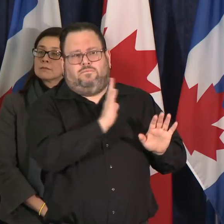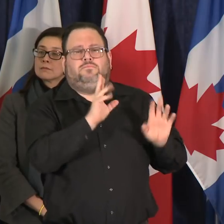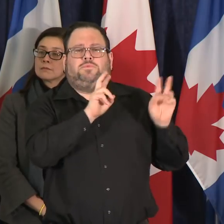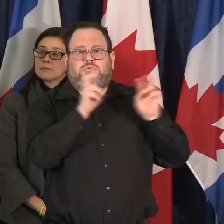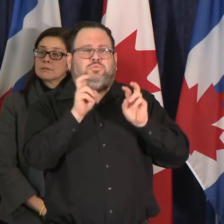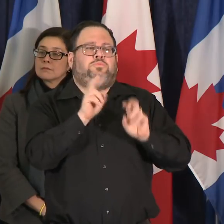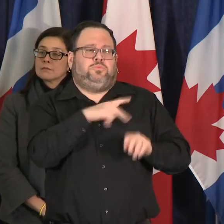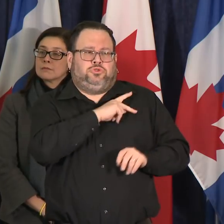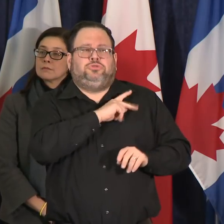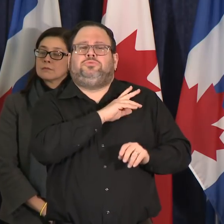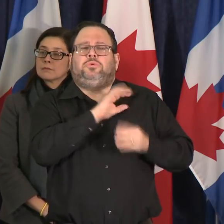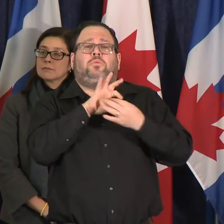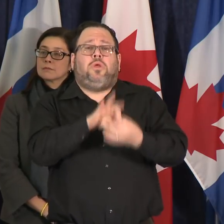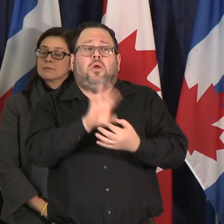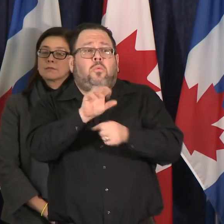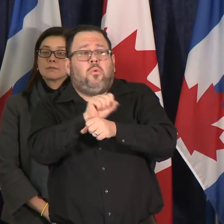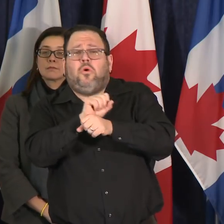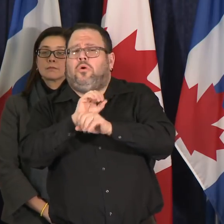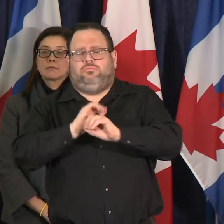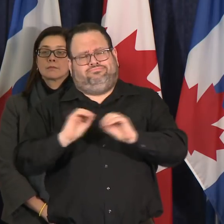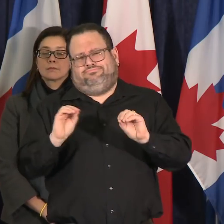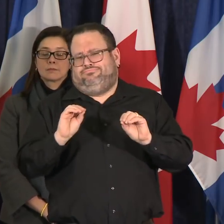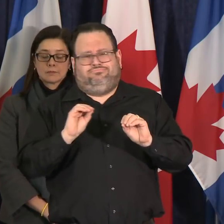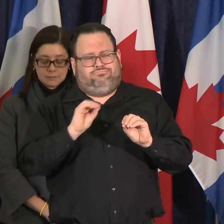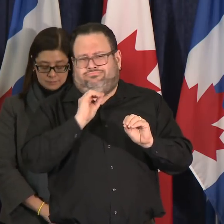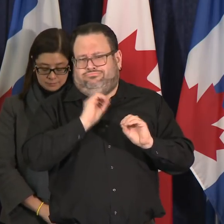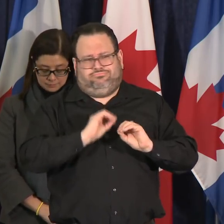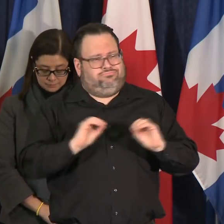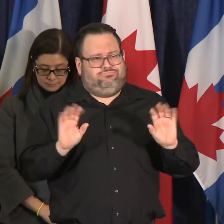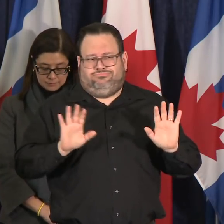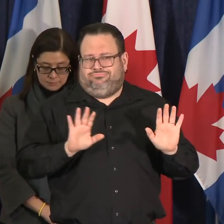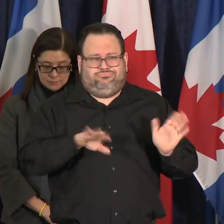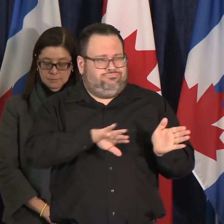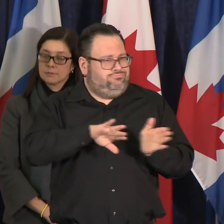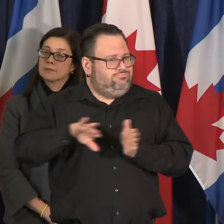the operations within the Emergency Operations Center and the kovat 19 task